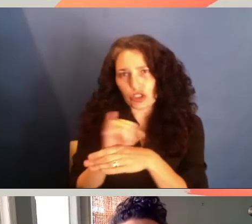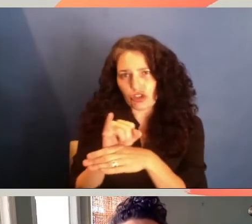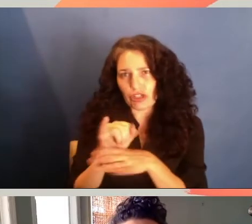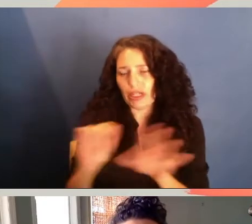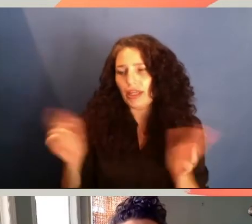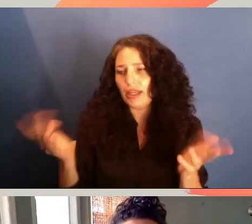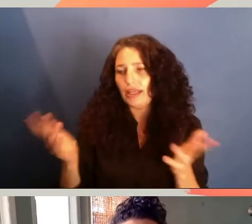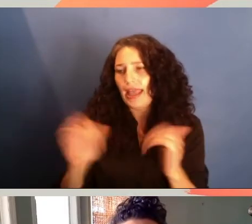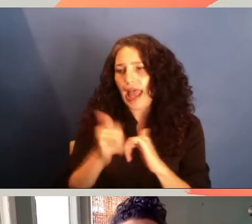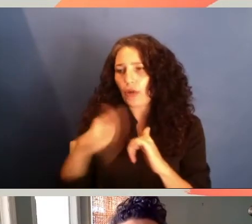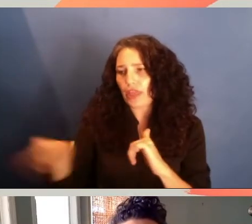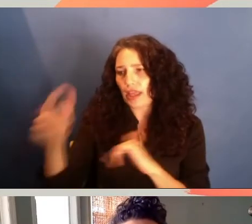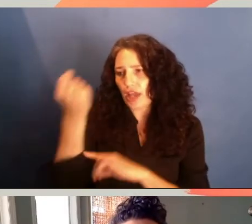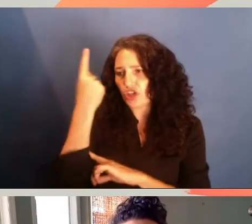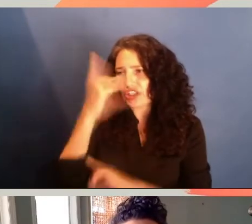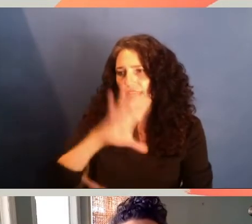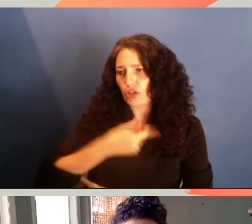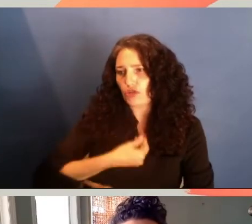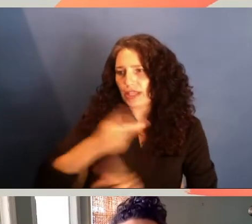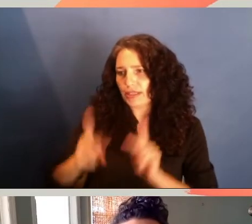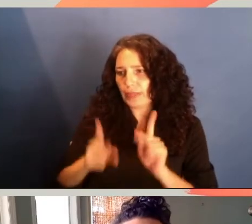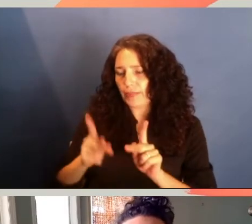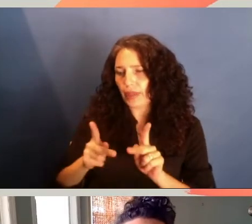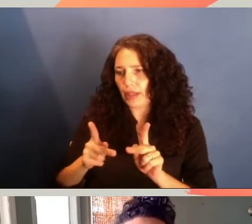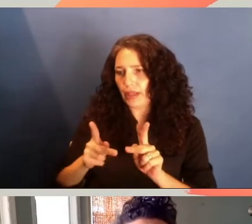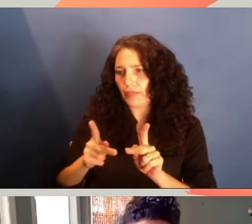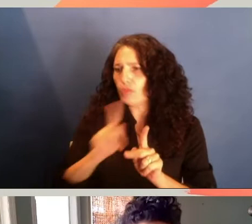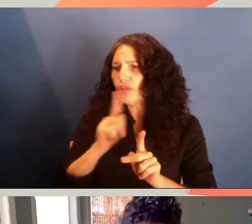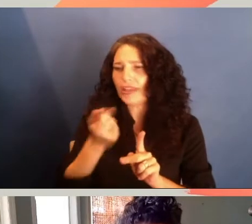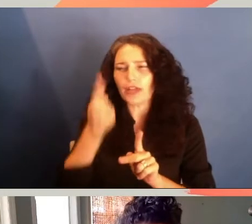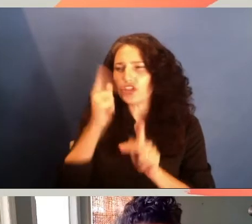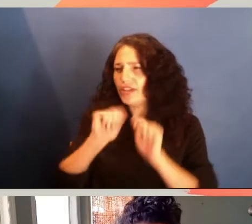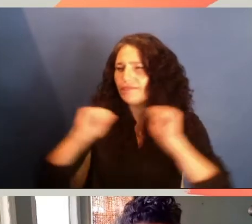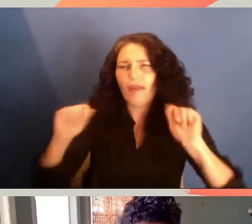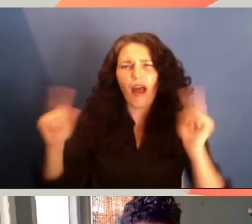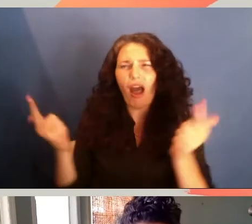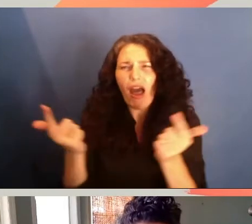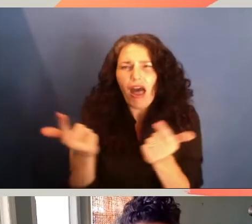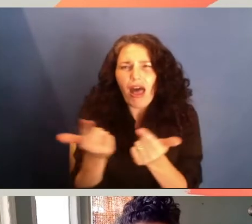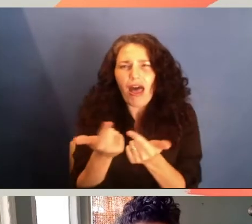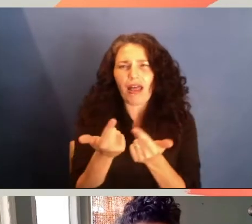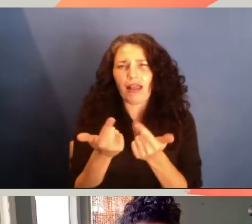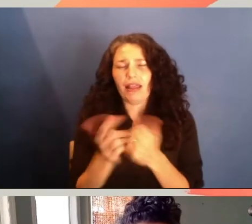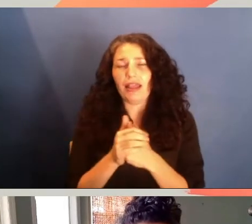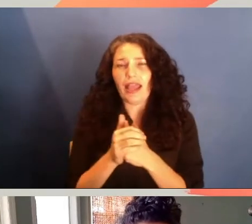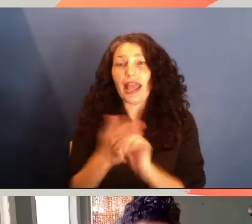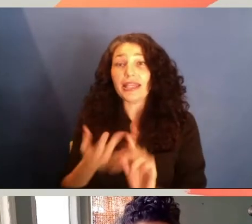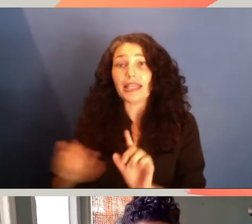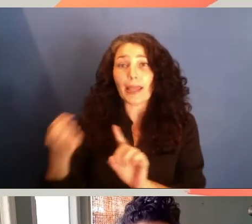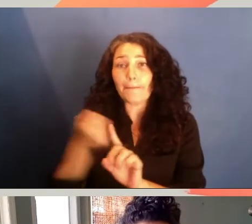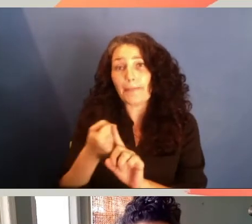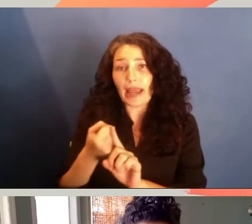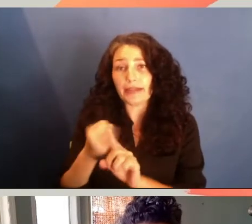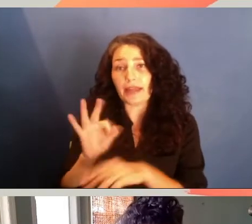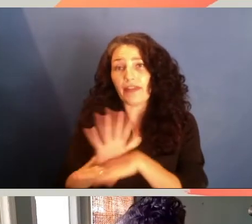but how they've come to understand everyone, right, and what the impact of film is in terms of creating narratives.